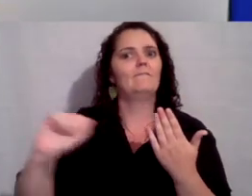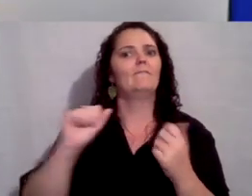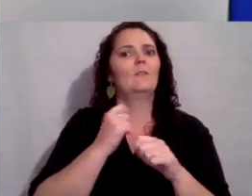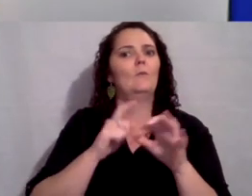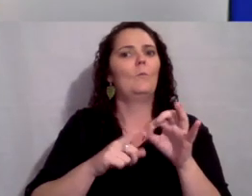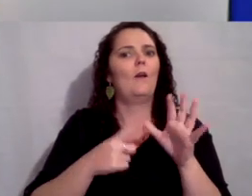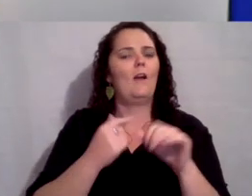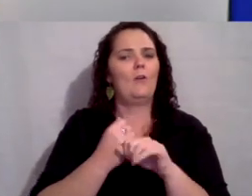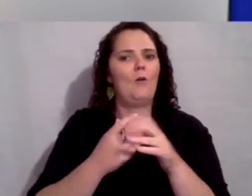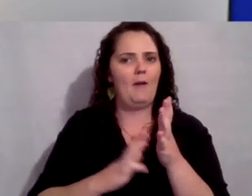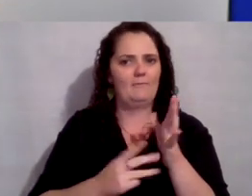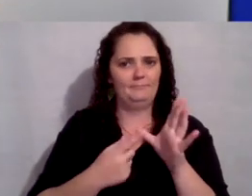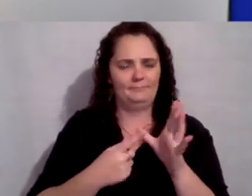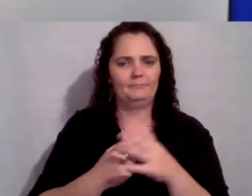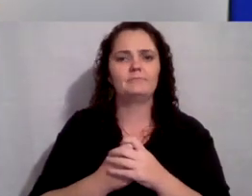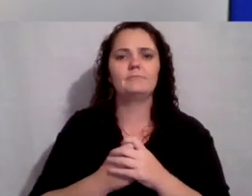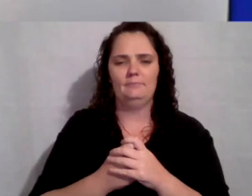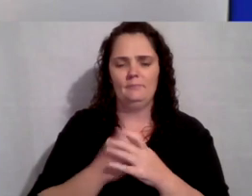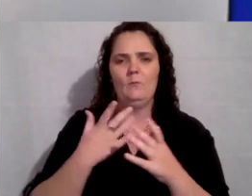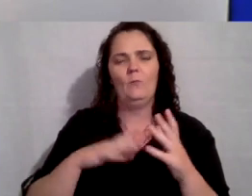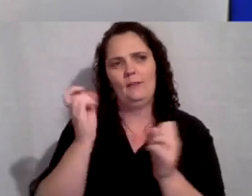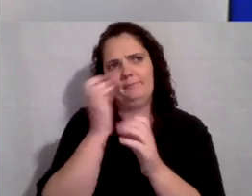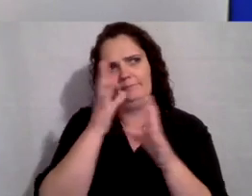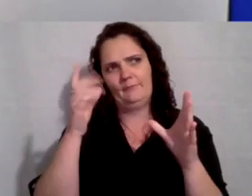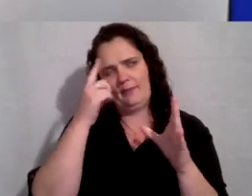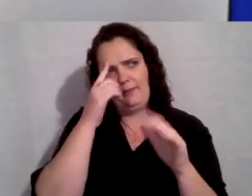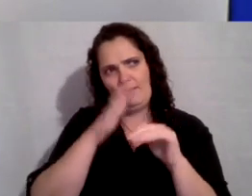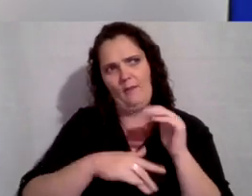of our ideas around erasure and also